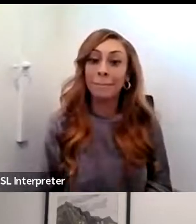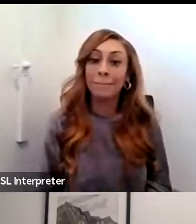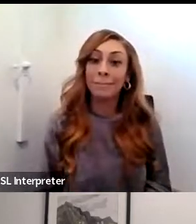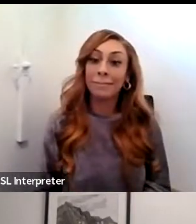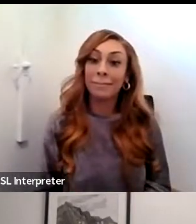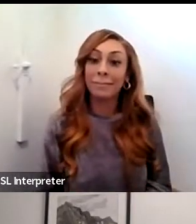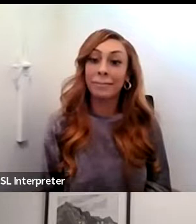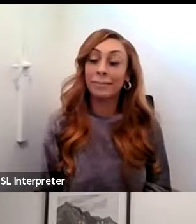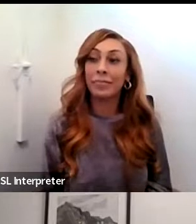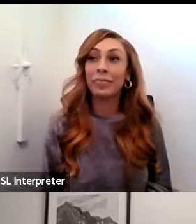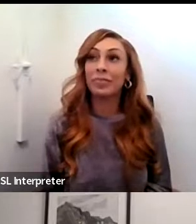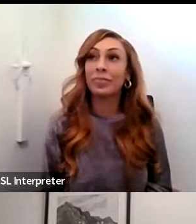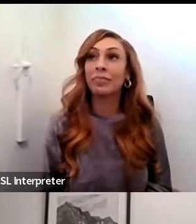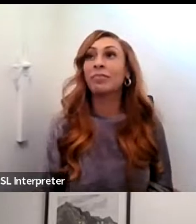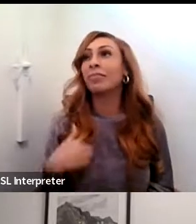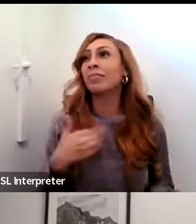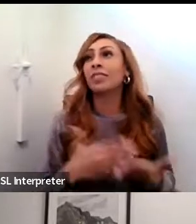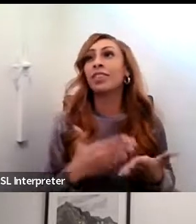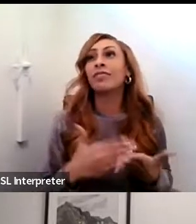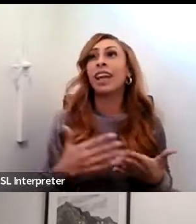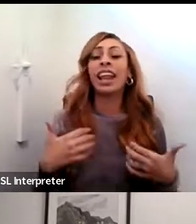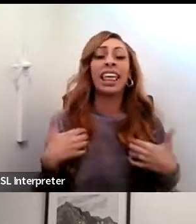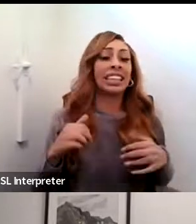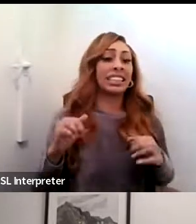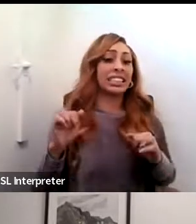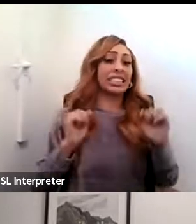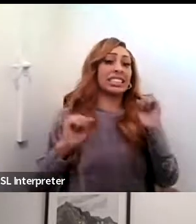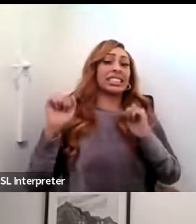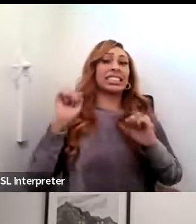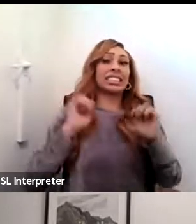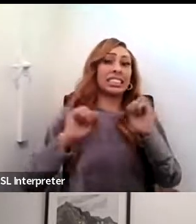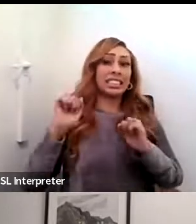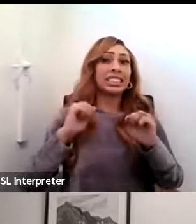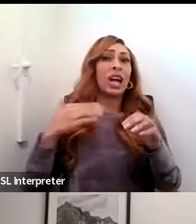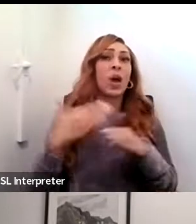I mean, I was really, really reluctant to do work online.